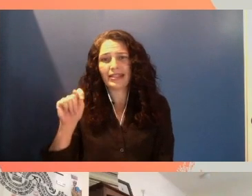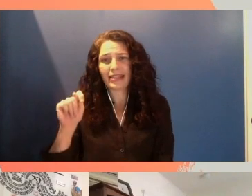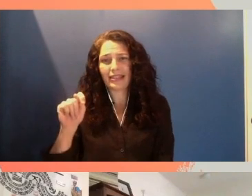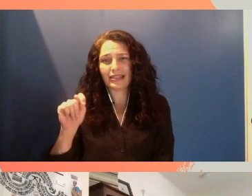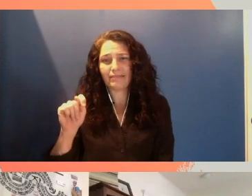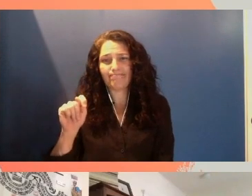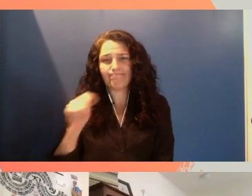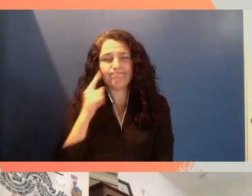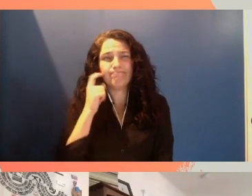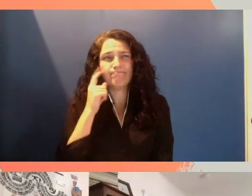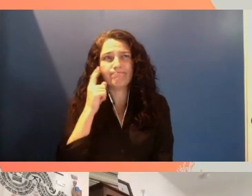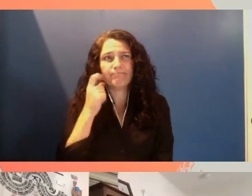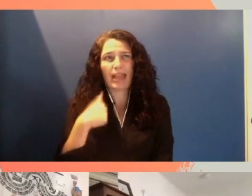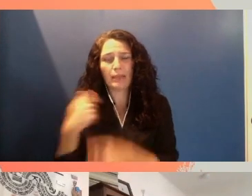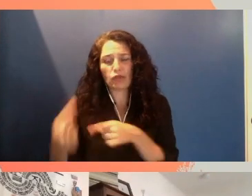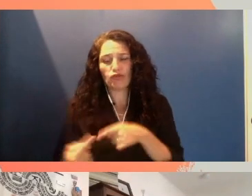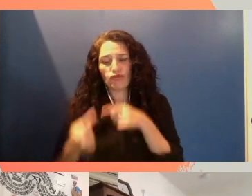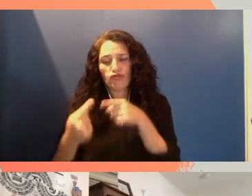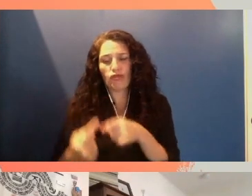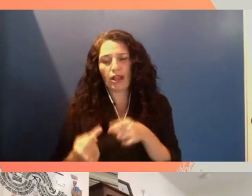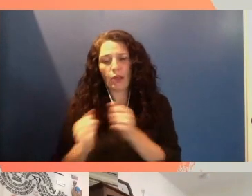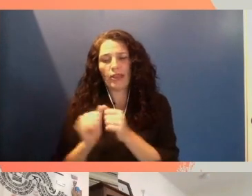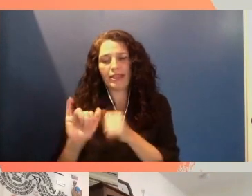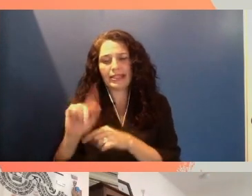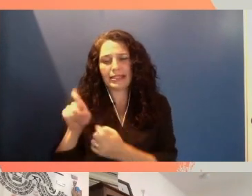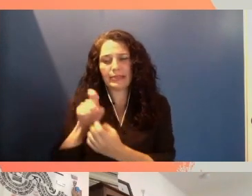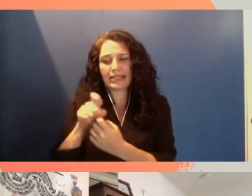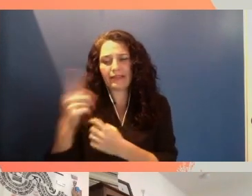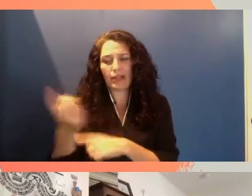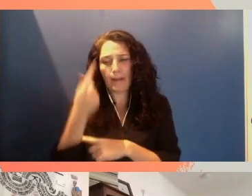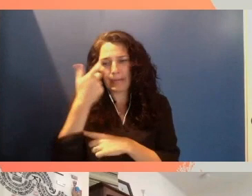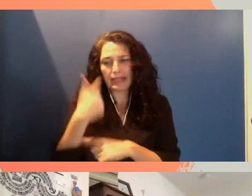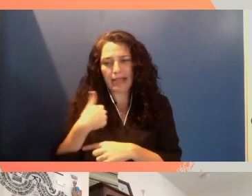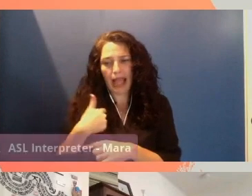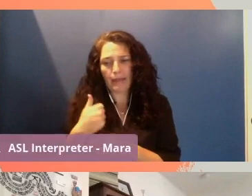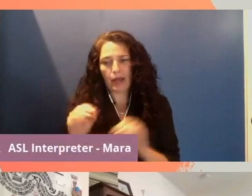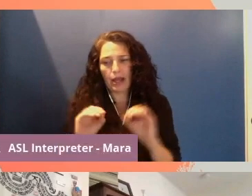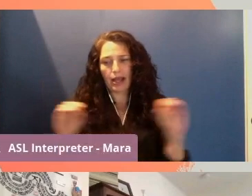with this question because for me as an undocumented person,